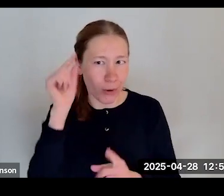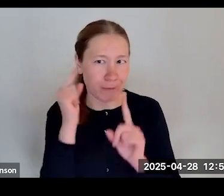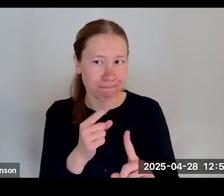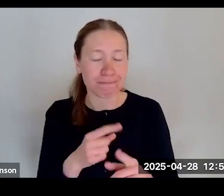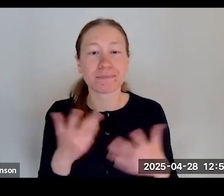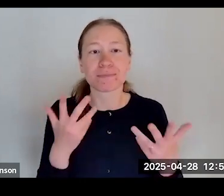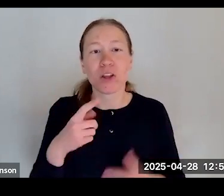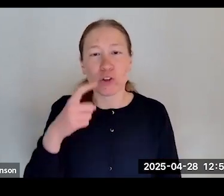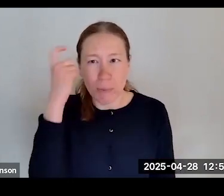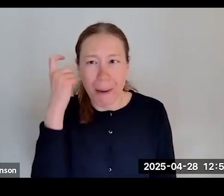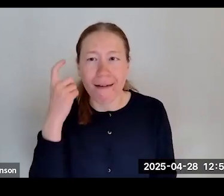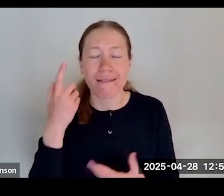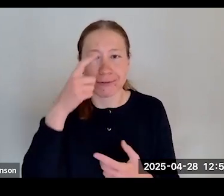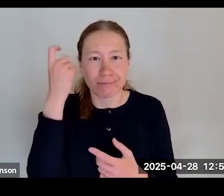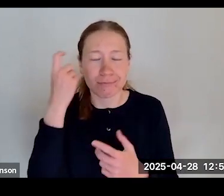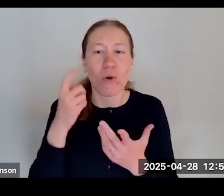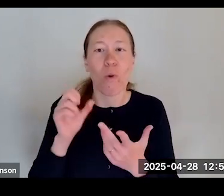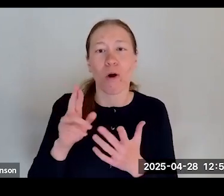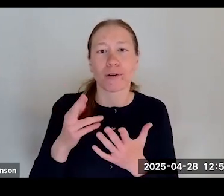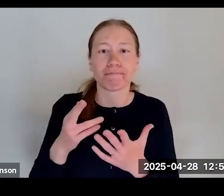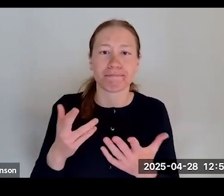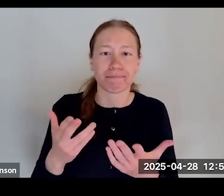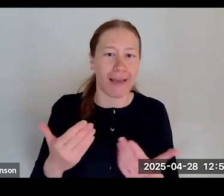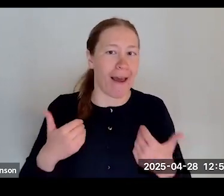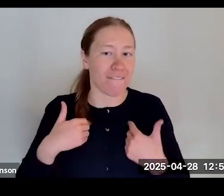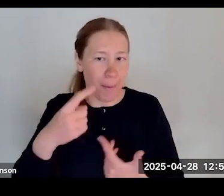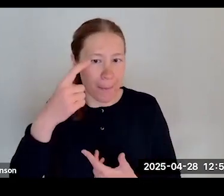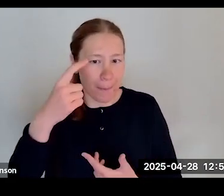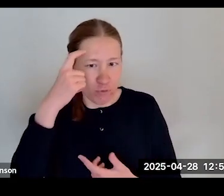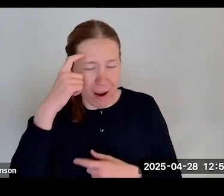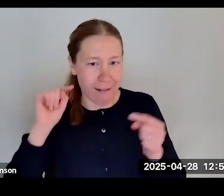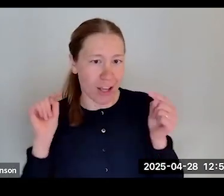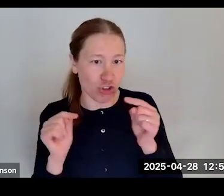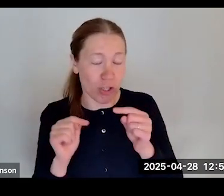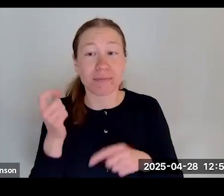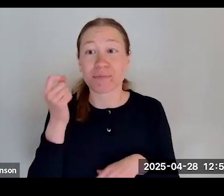or acquired brain injury. And I have some potential limitations listed here.